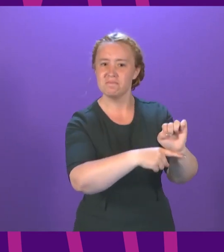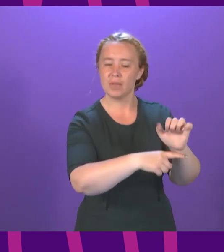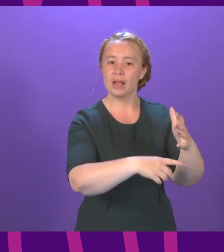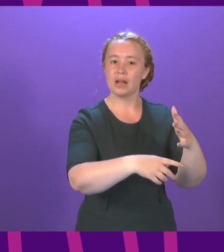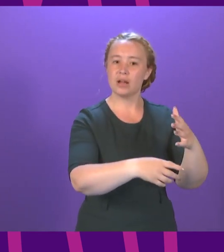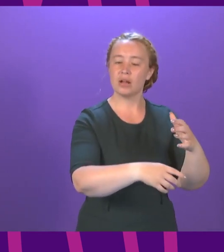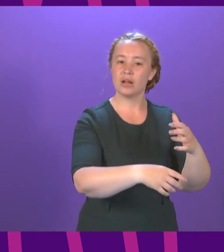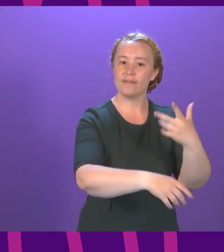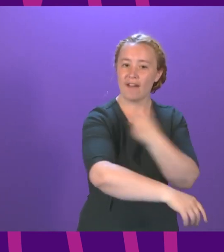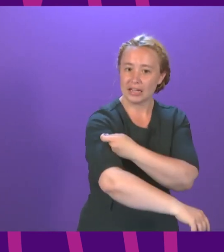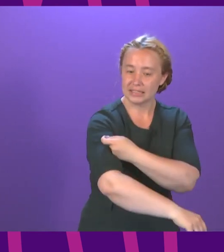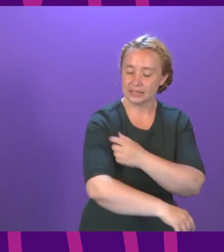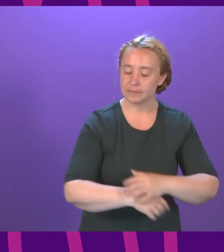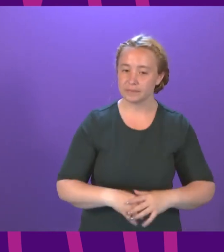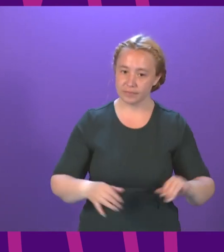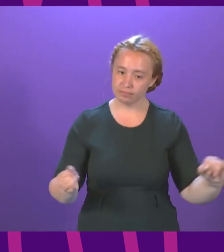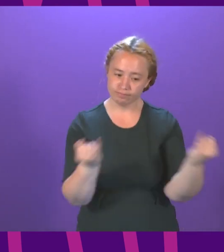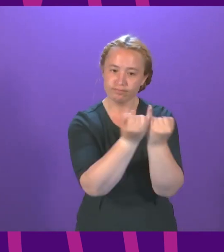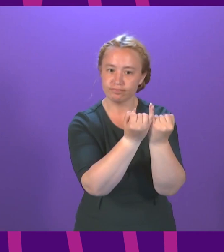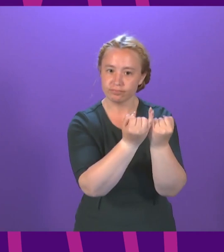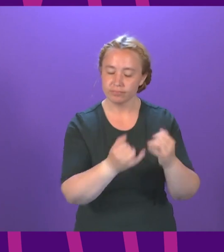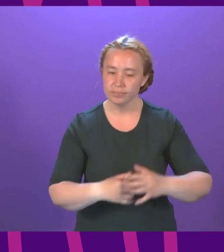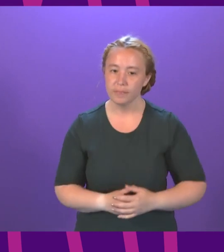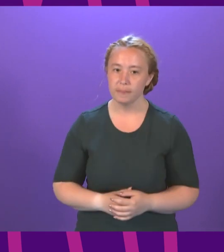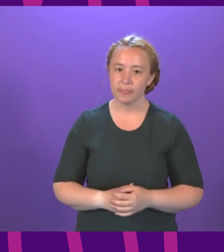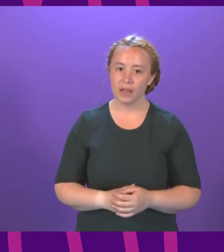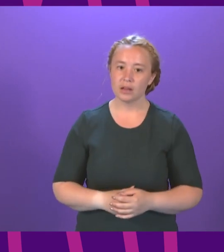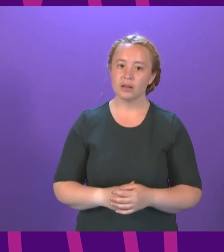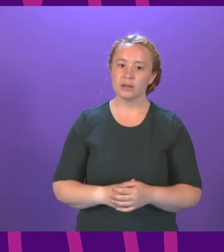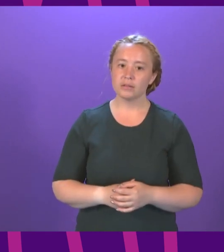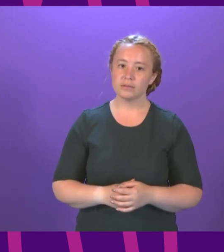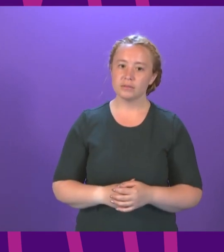Government’s plans are perilous and irresponsible. We do not need to look far to see where that could